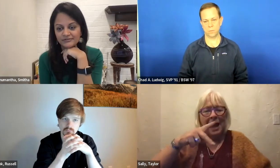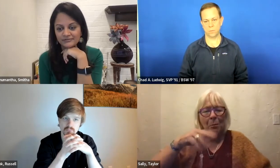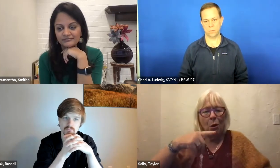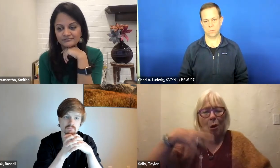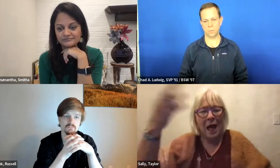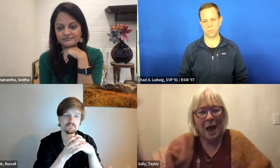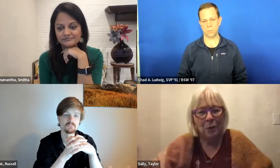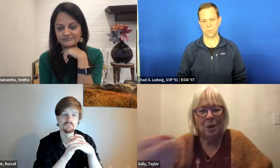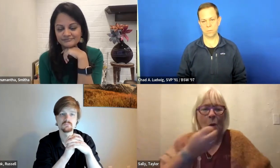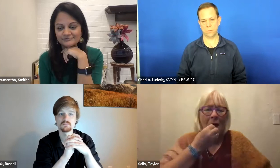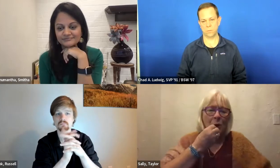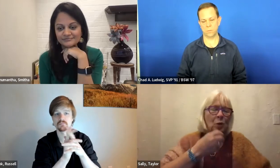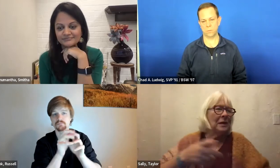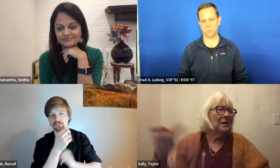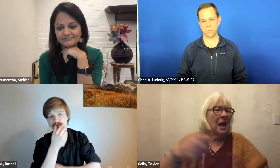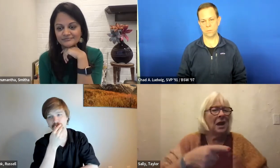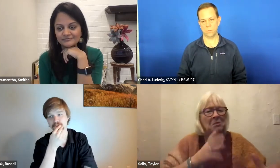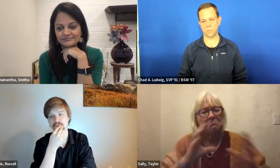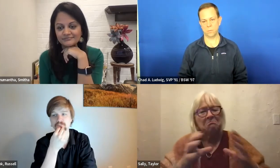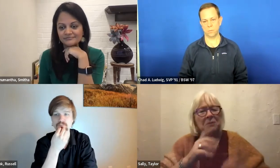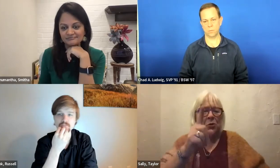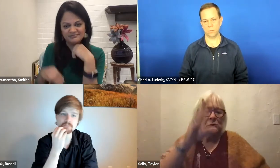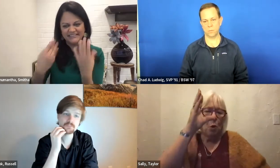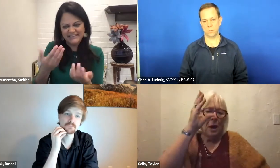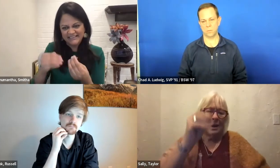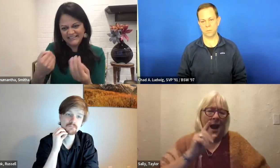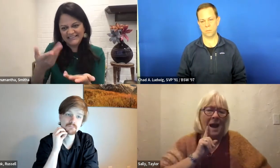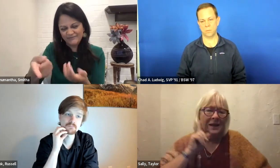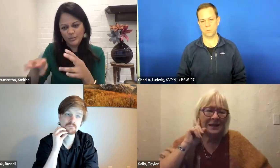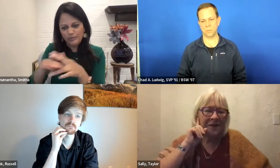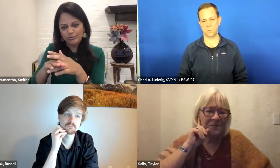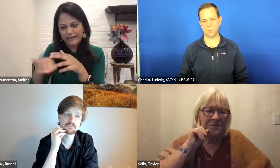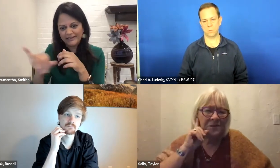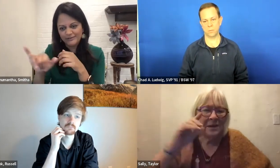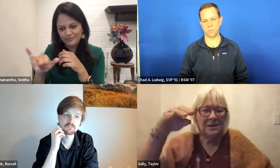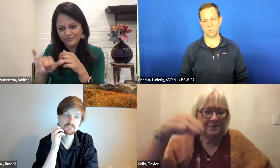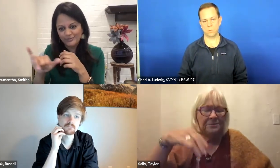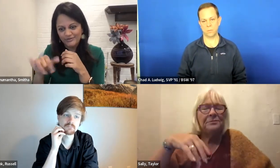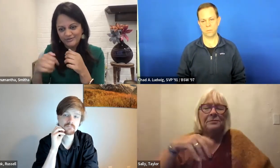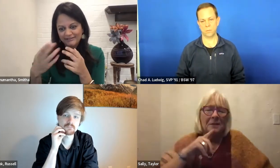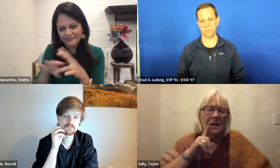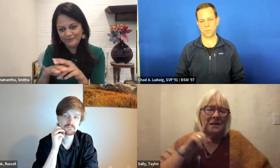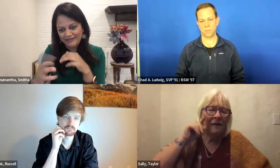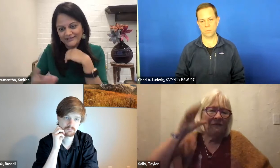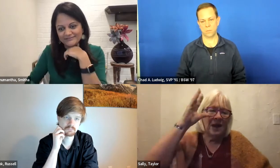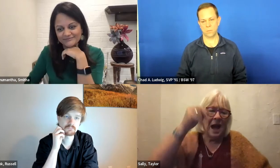volunteered to come over and take Paul out to lunch and just spend some time with him. There was another, you know, Deaf guy